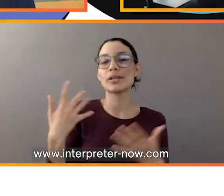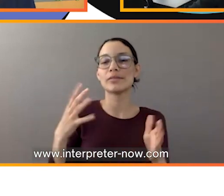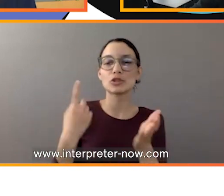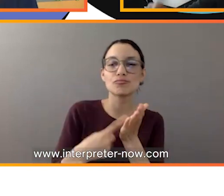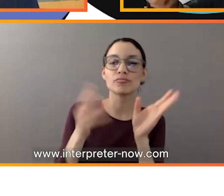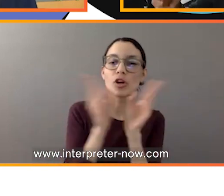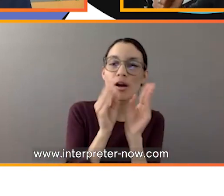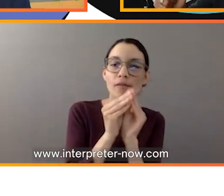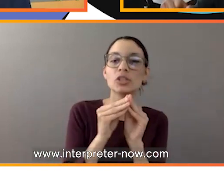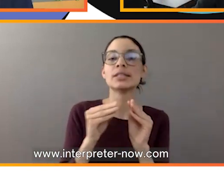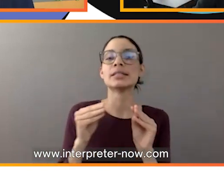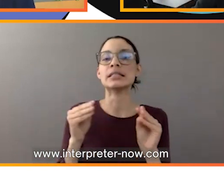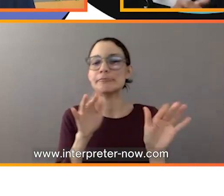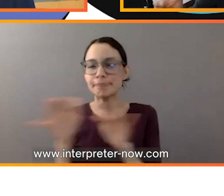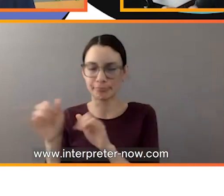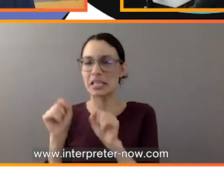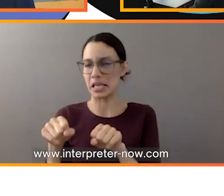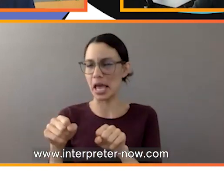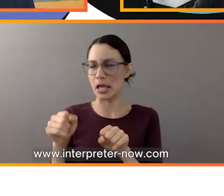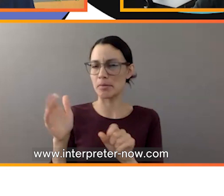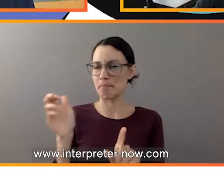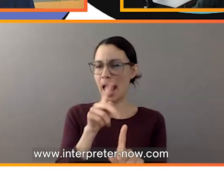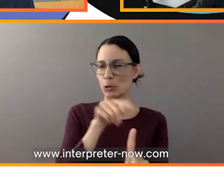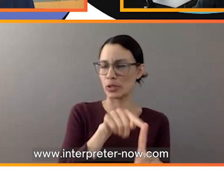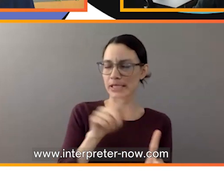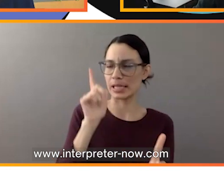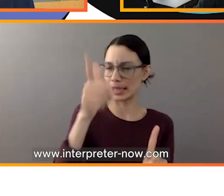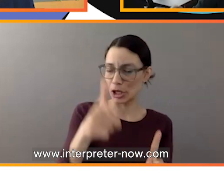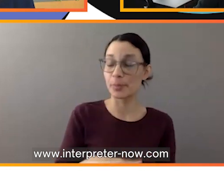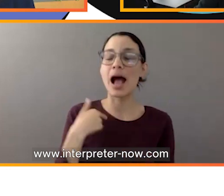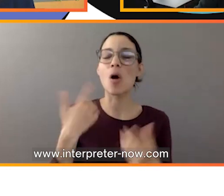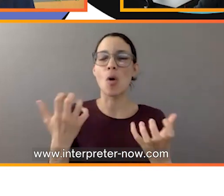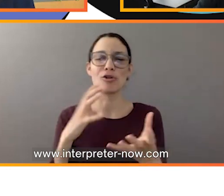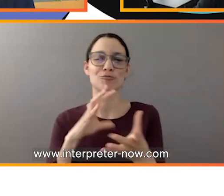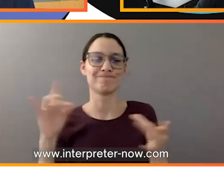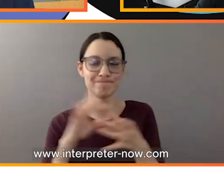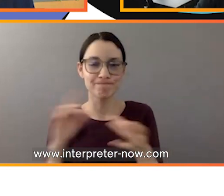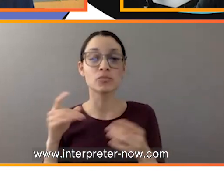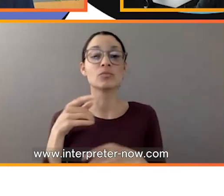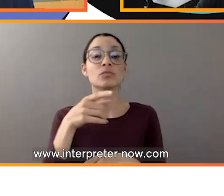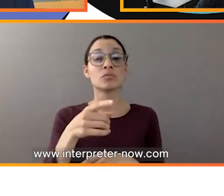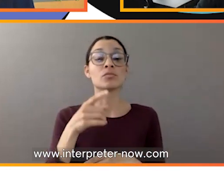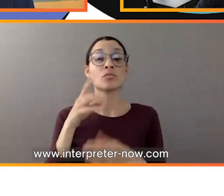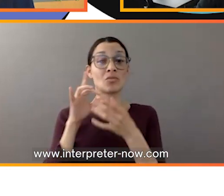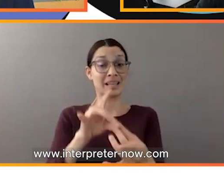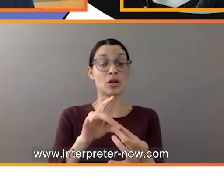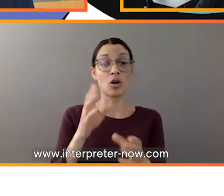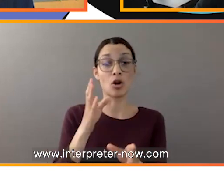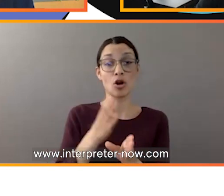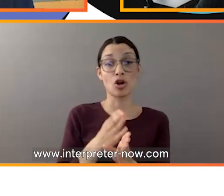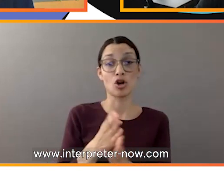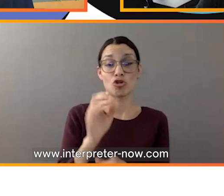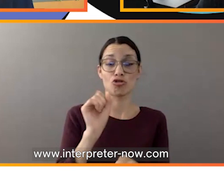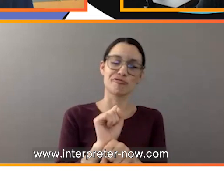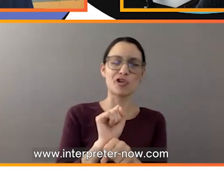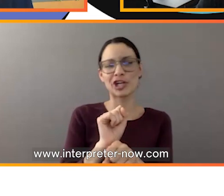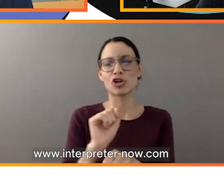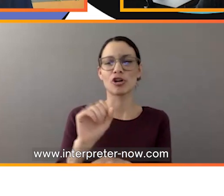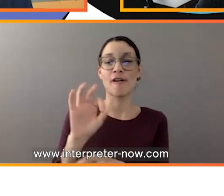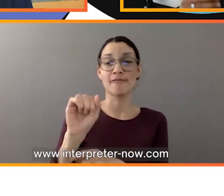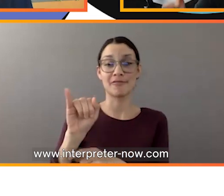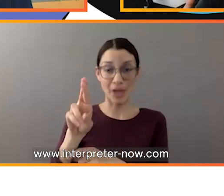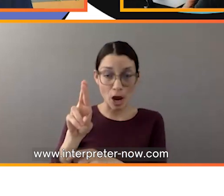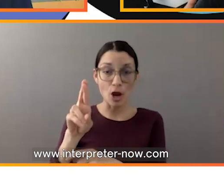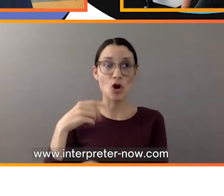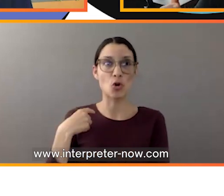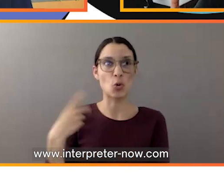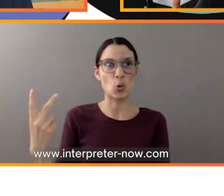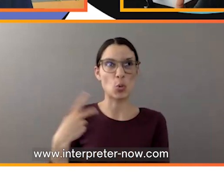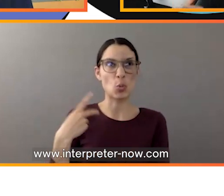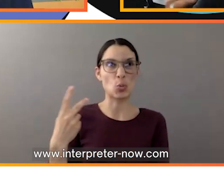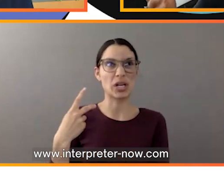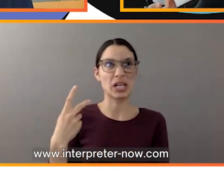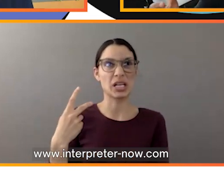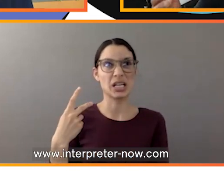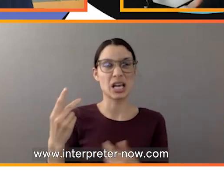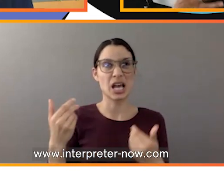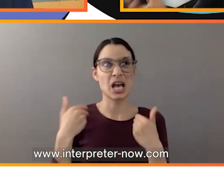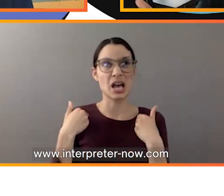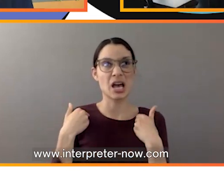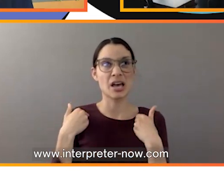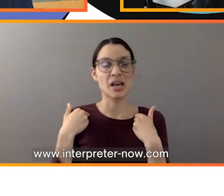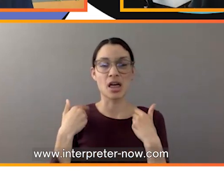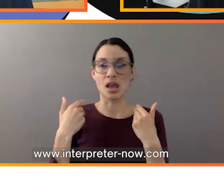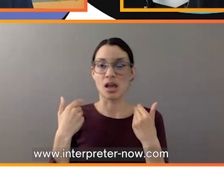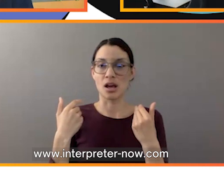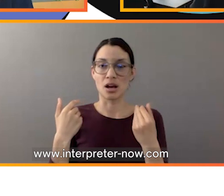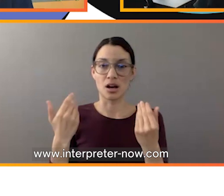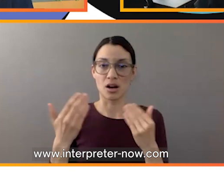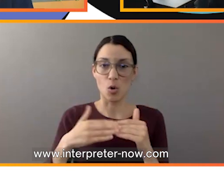As you mentioned, the career fair, eventually over years, we had over 11,000 job seekers